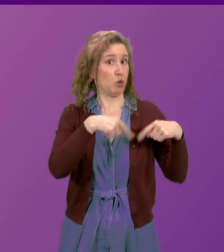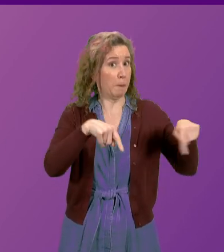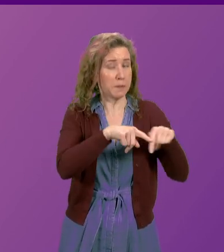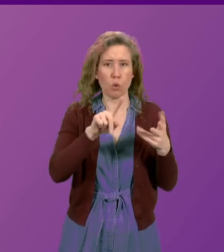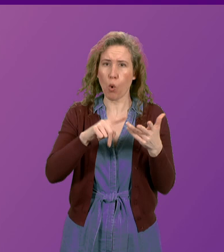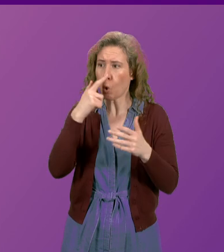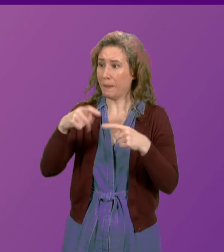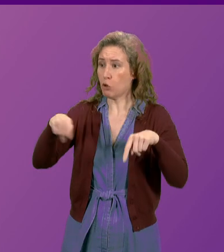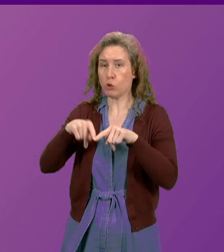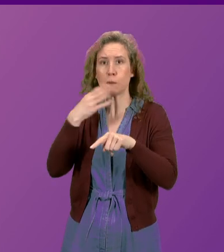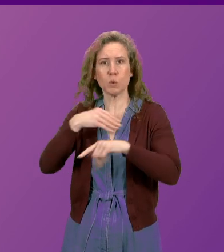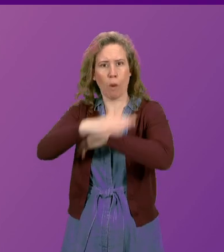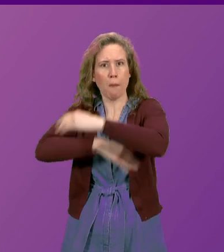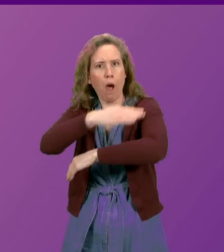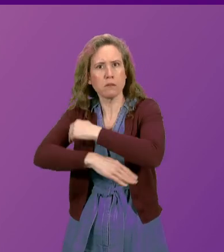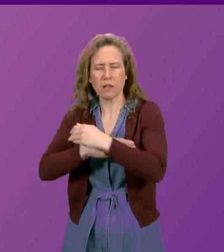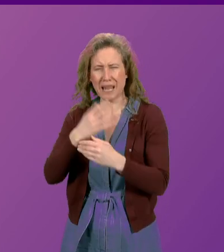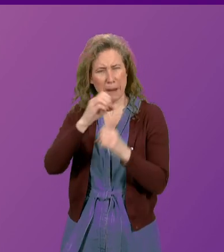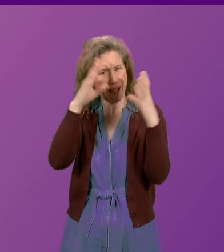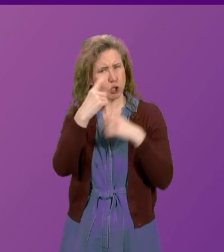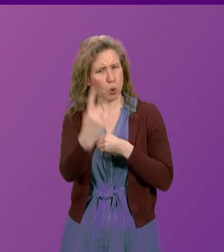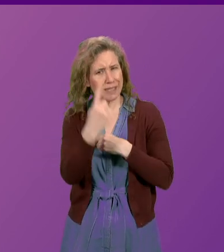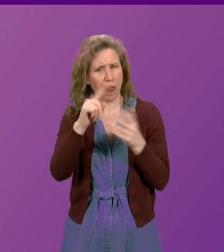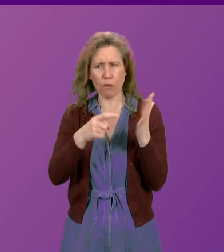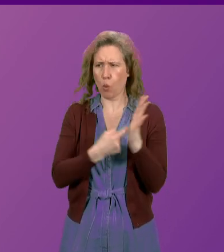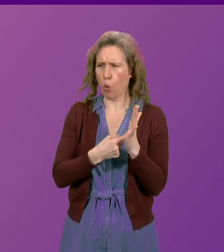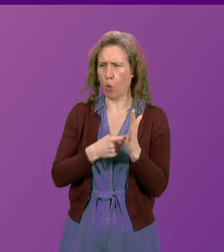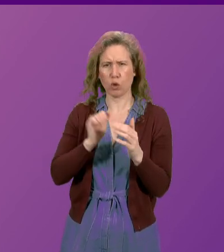I ask members to imagine themselves, or one of their loved ones, lying on a trolley for